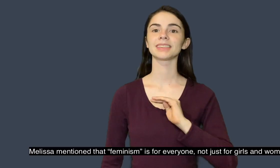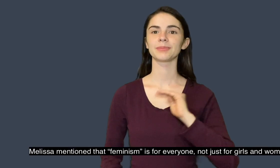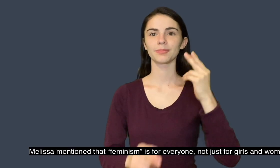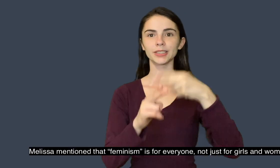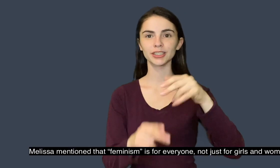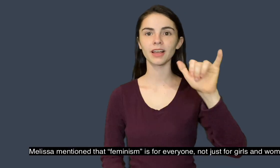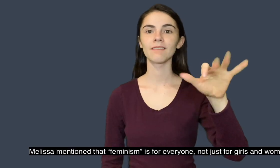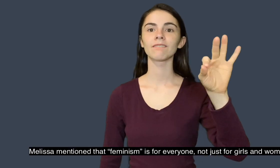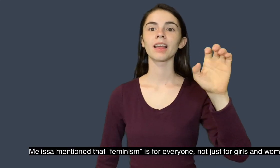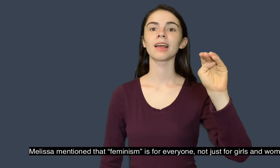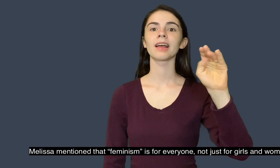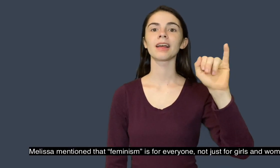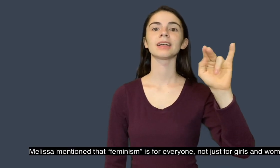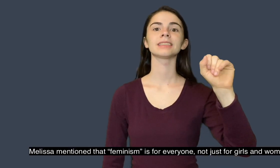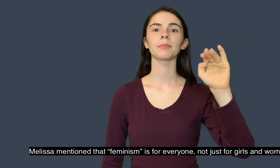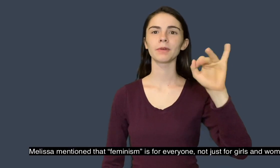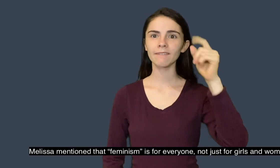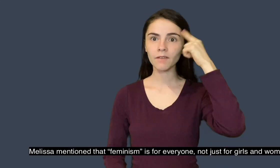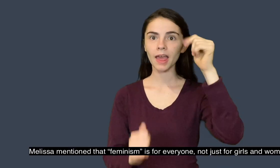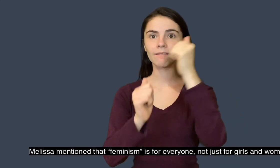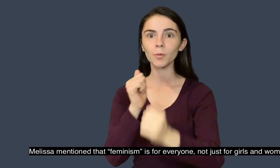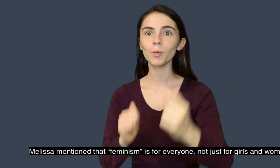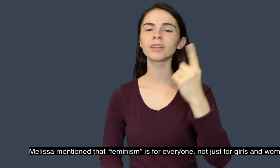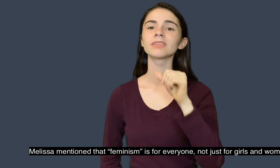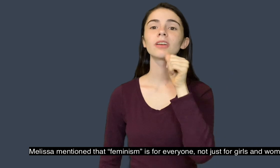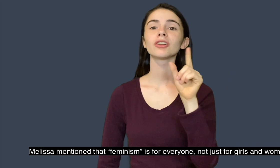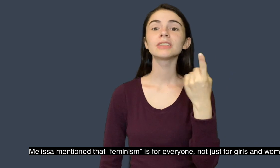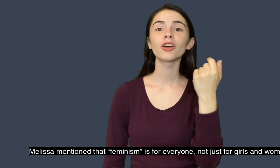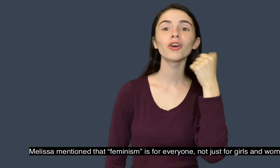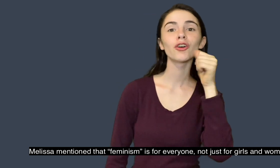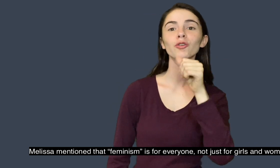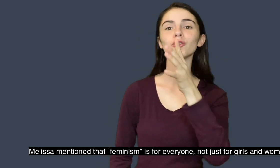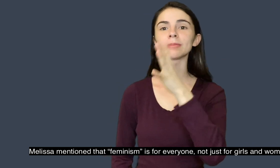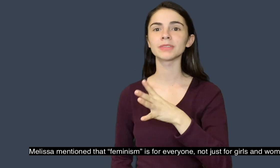Melissa mentioned that “feminism” is for everyone, not just for girls and women.